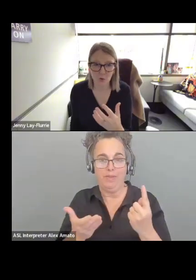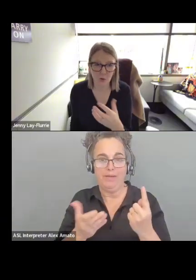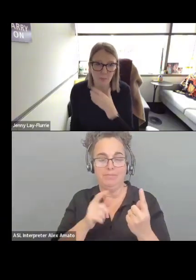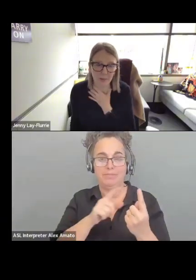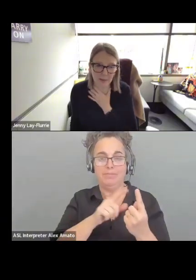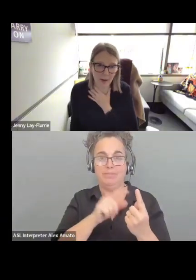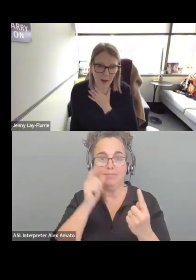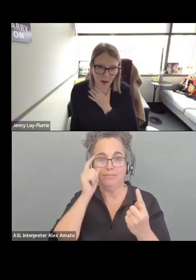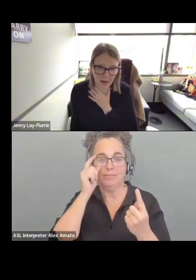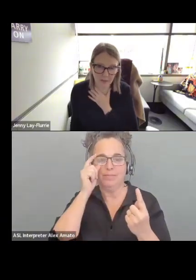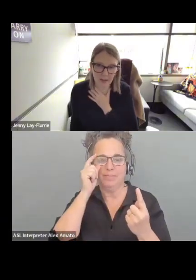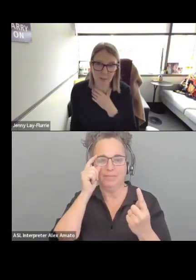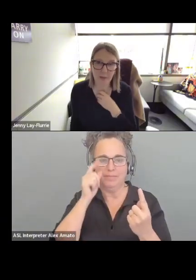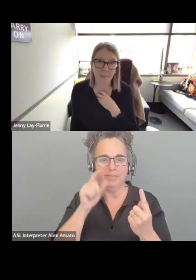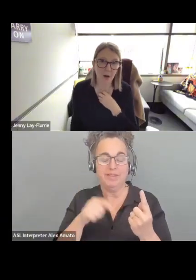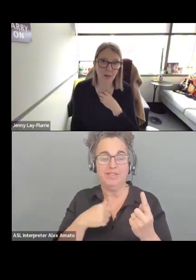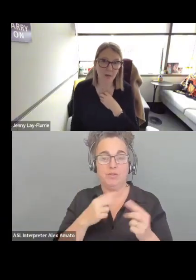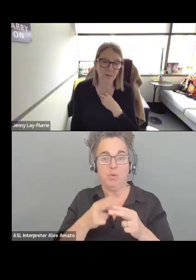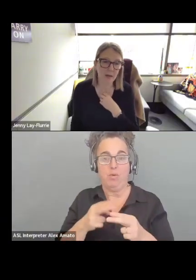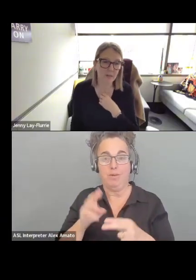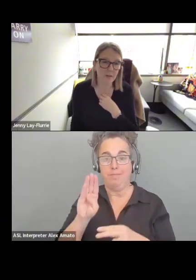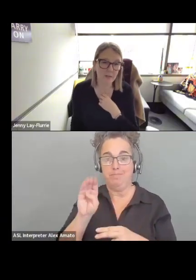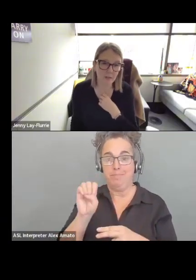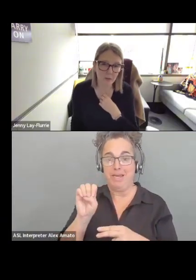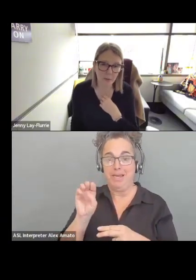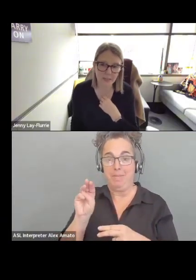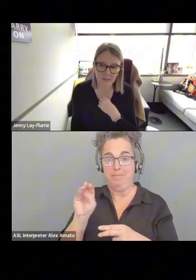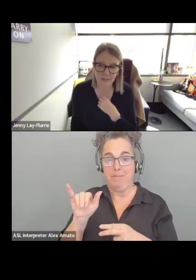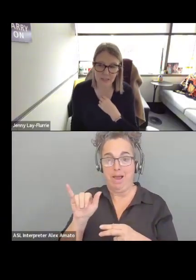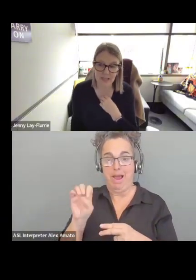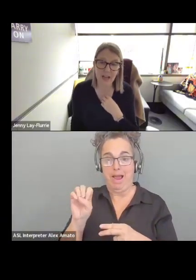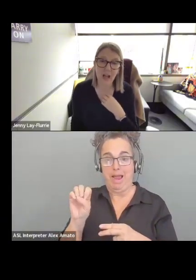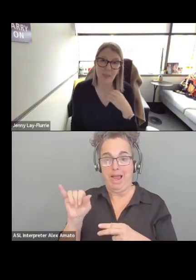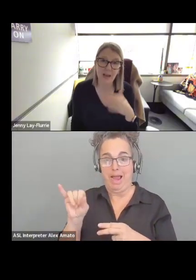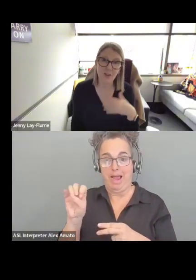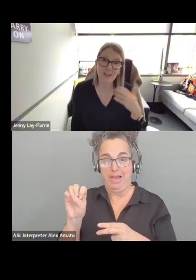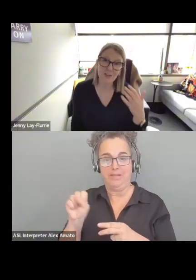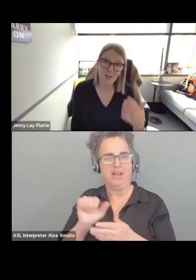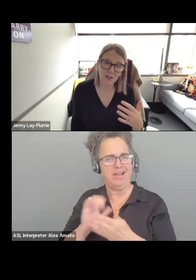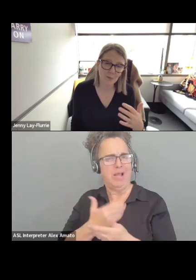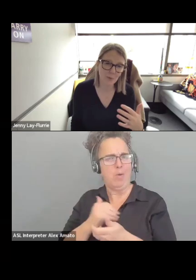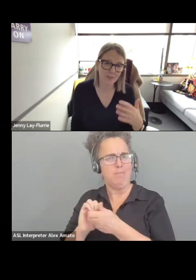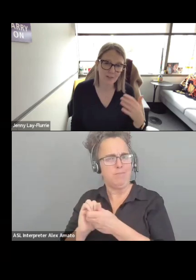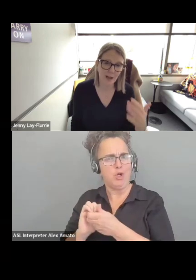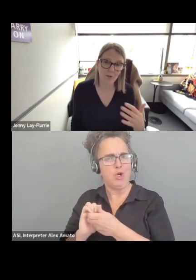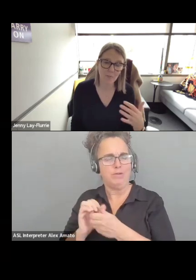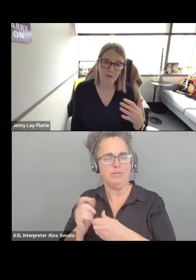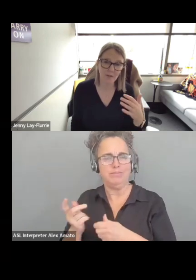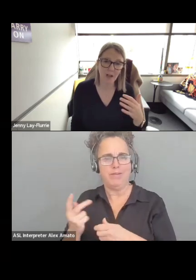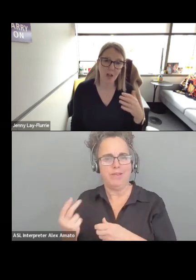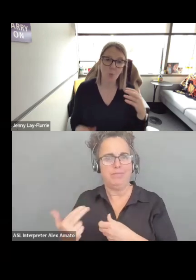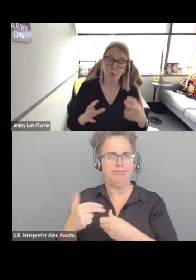and adore called Be My Eyes. They have been a partner of ours since 2017. They actually started with us to help us